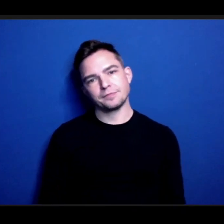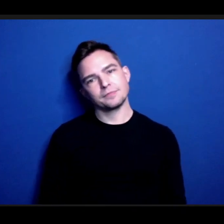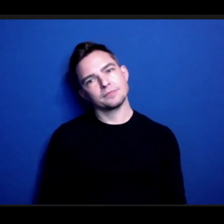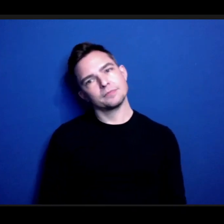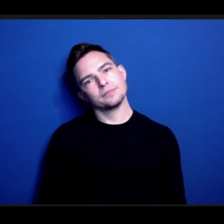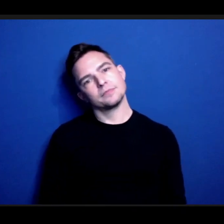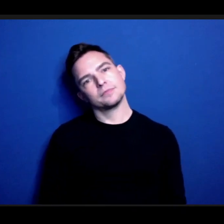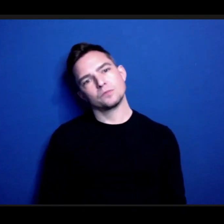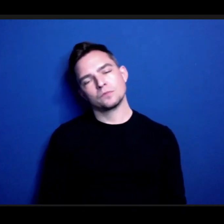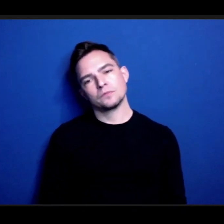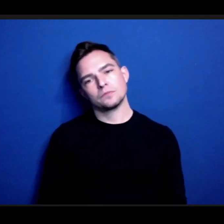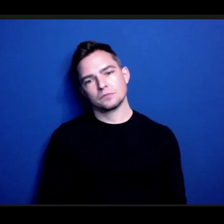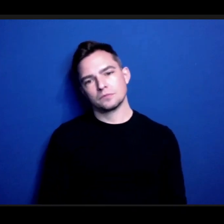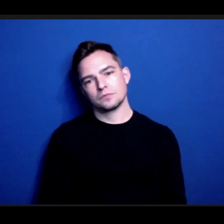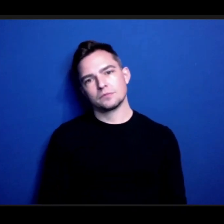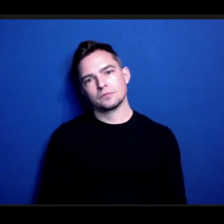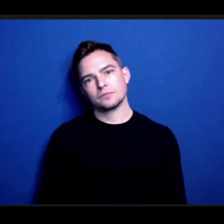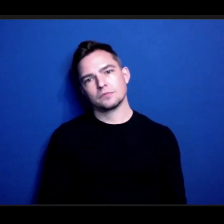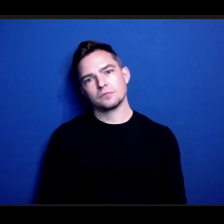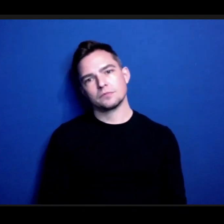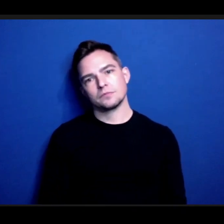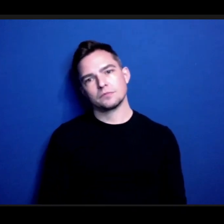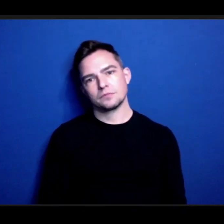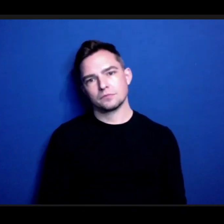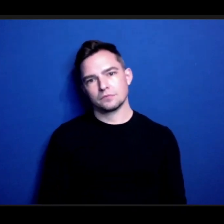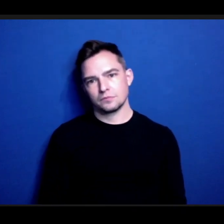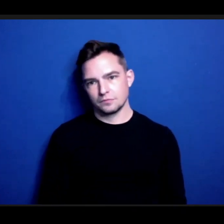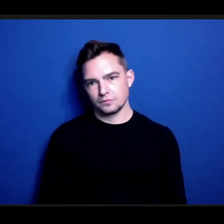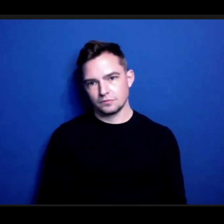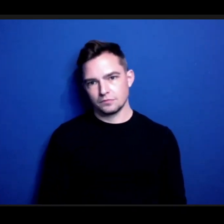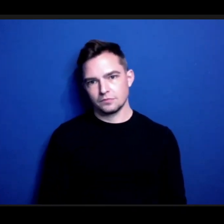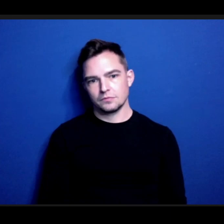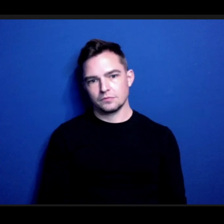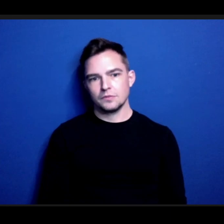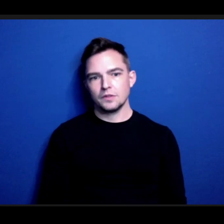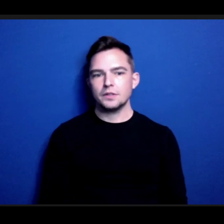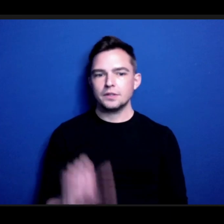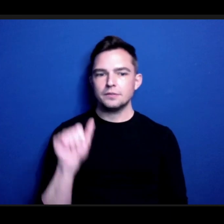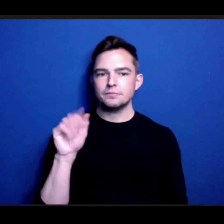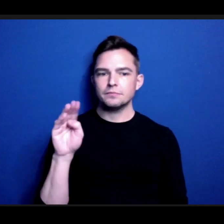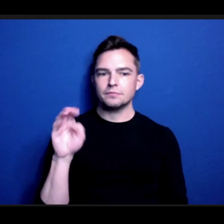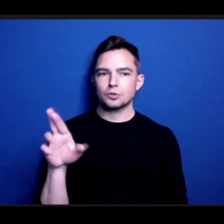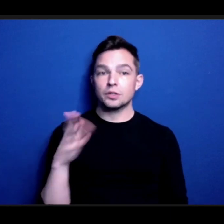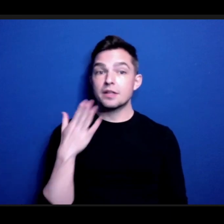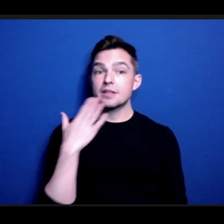Thank you so much, everyone. We're gonna take